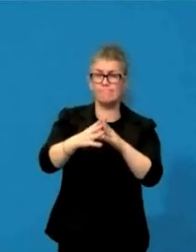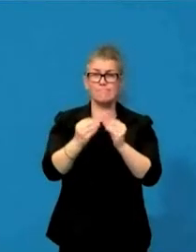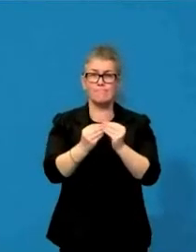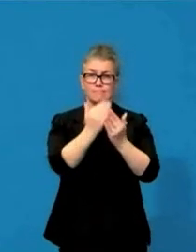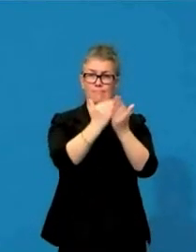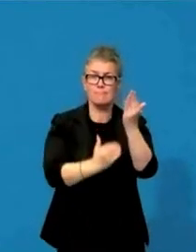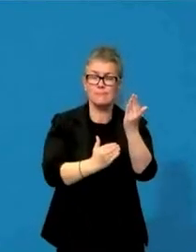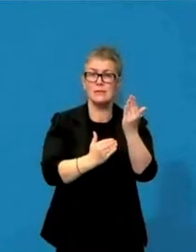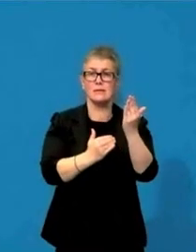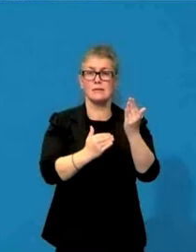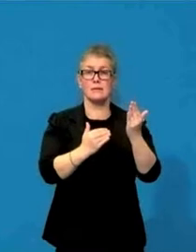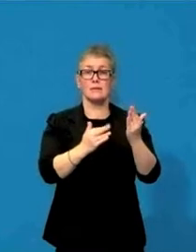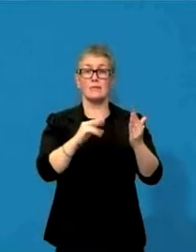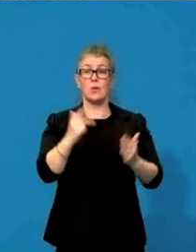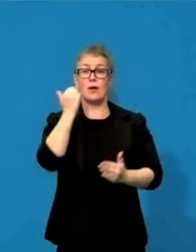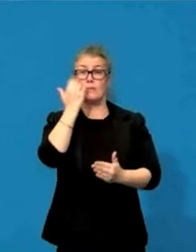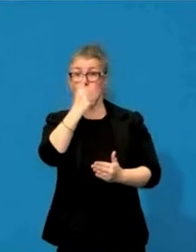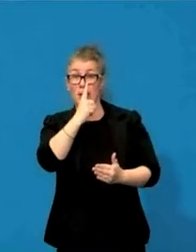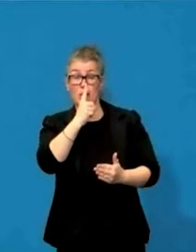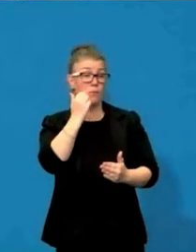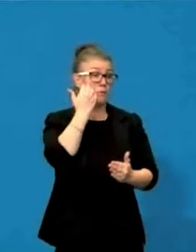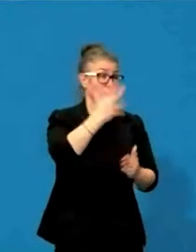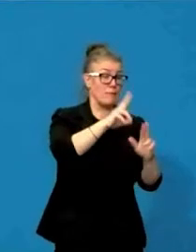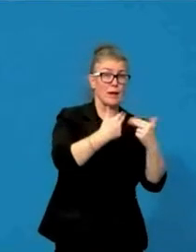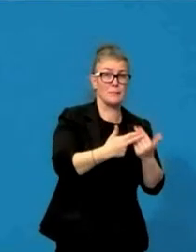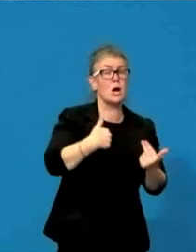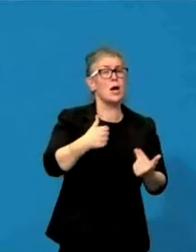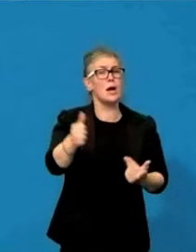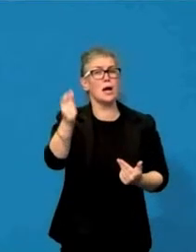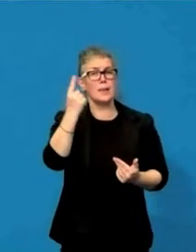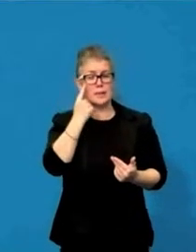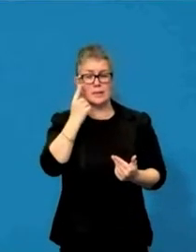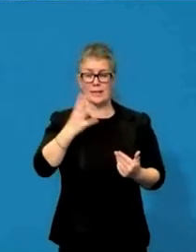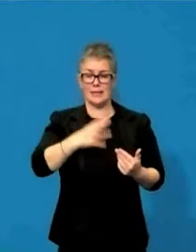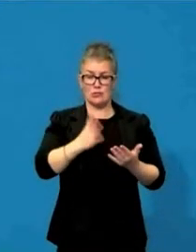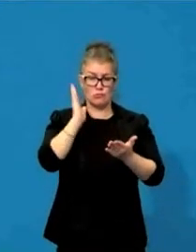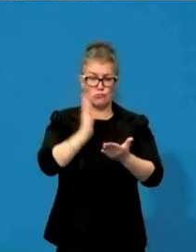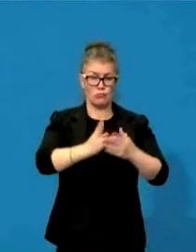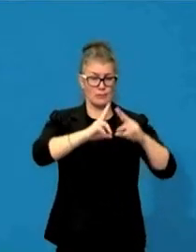Aboriginal people and Aboriginal families, I think we need to really look at - look at all